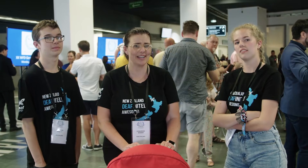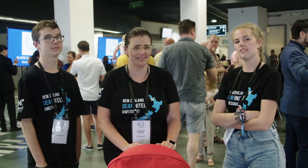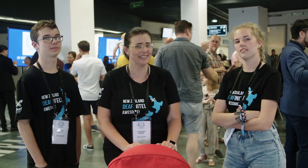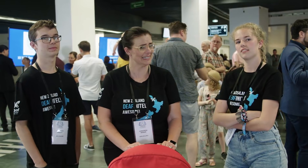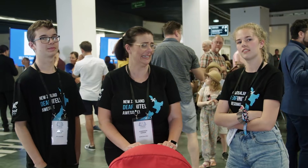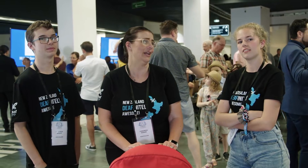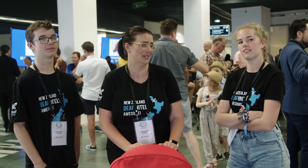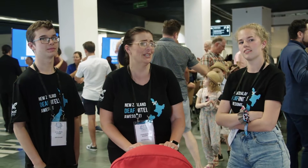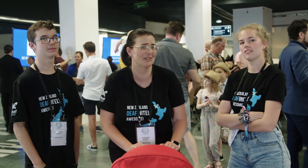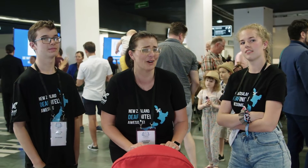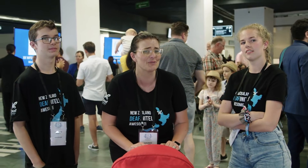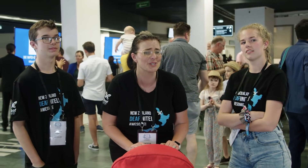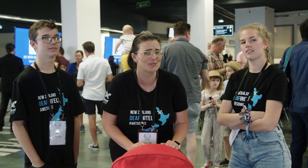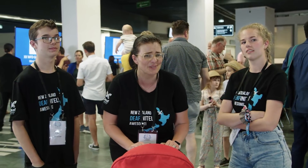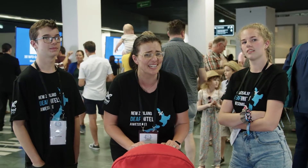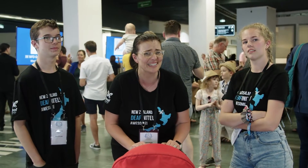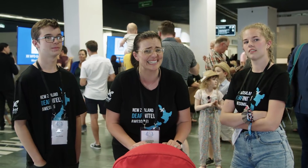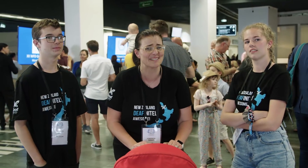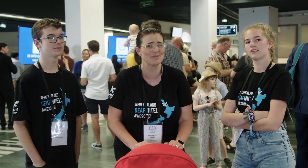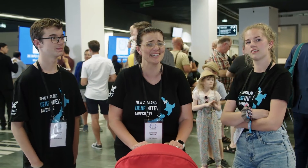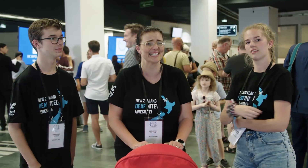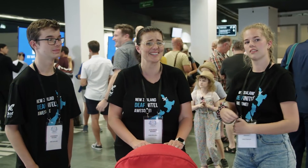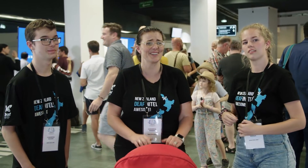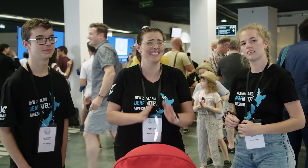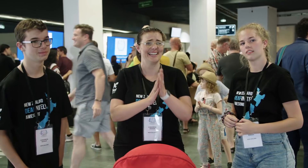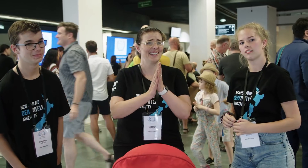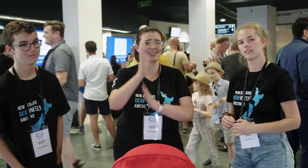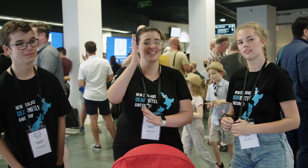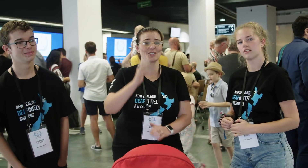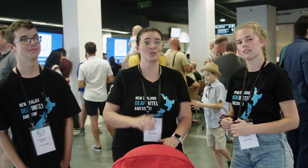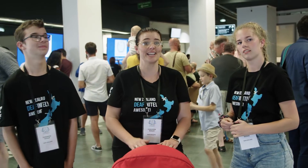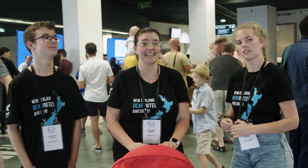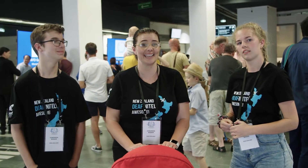We are really gutted. We have just lost the vote, and quite convincingly lost the vote,